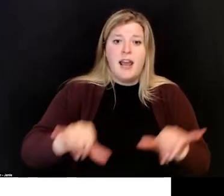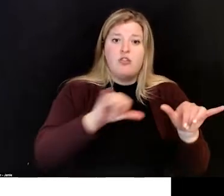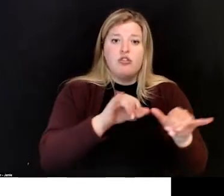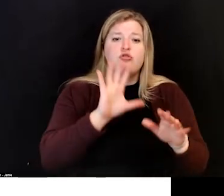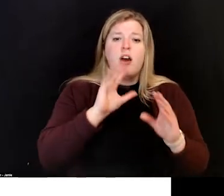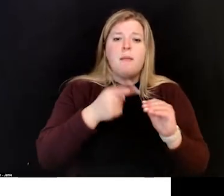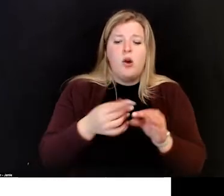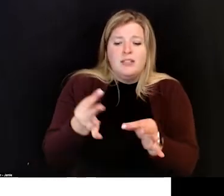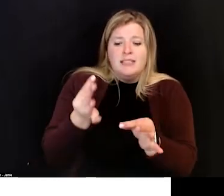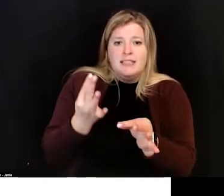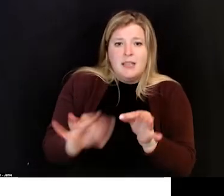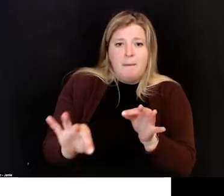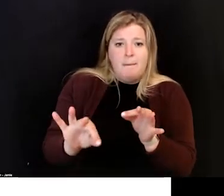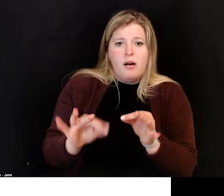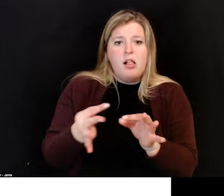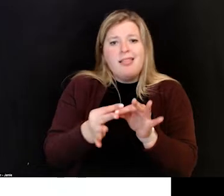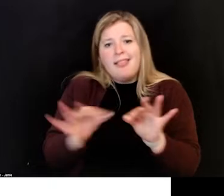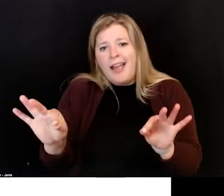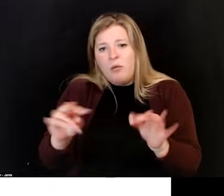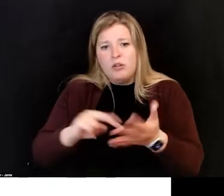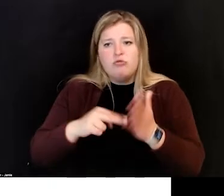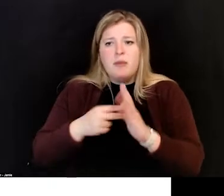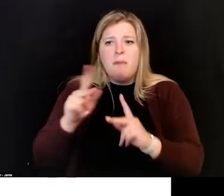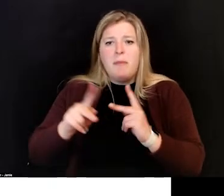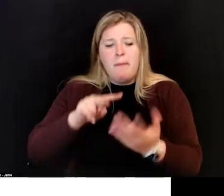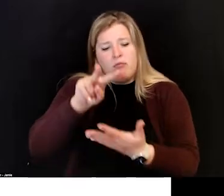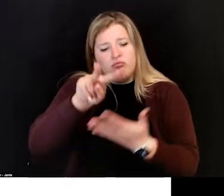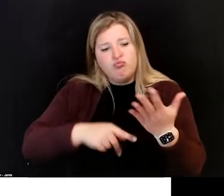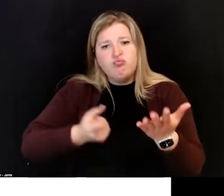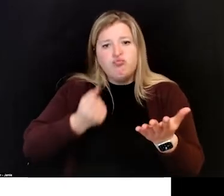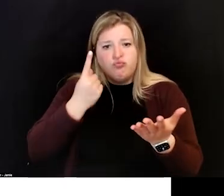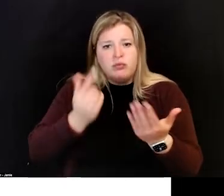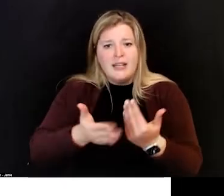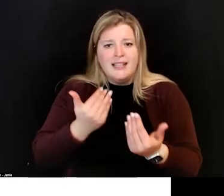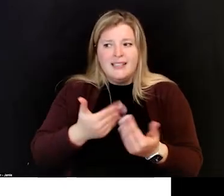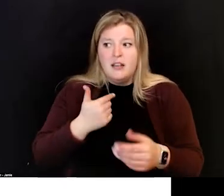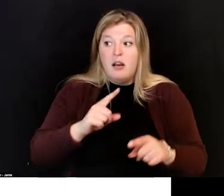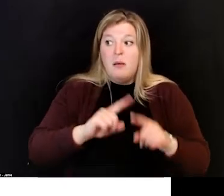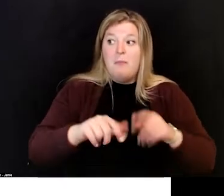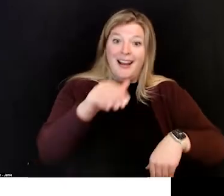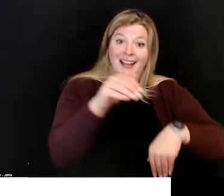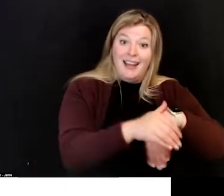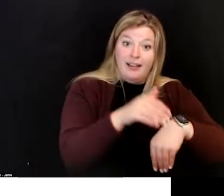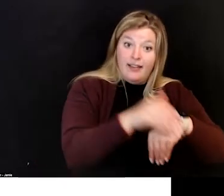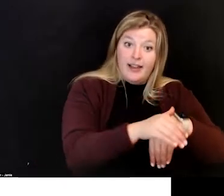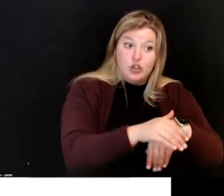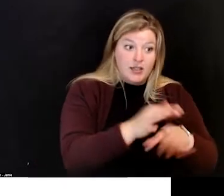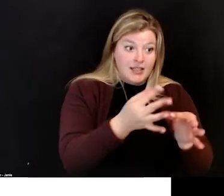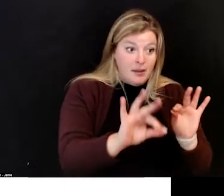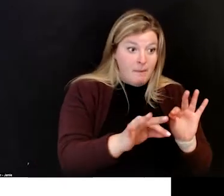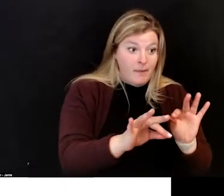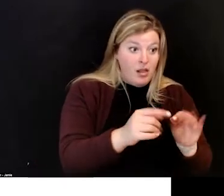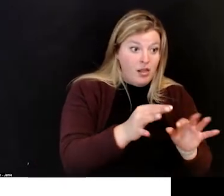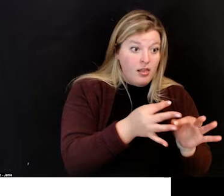so it makes it easier for people to understand. But how we do that in English is different than we would do it in Hebrew.